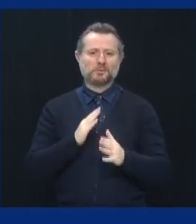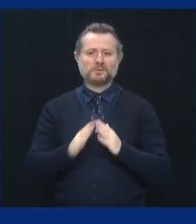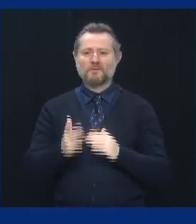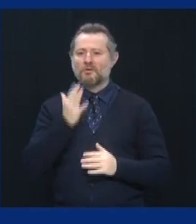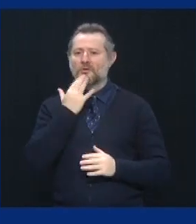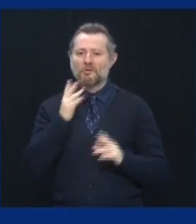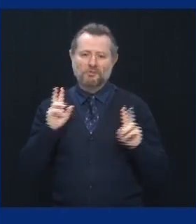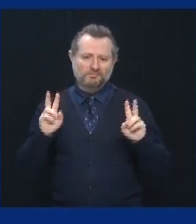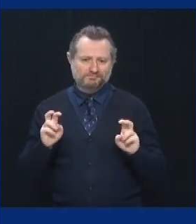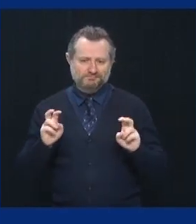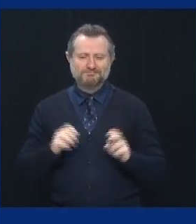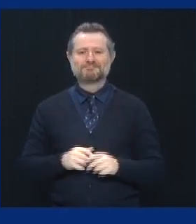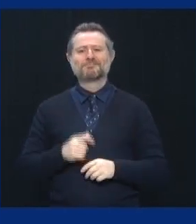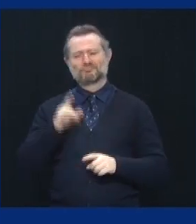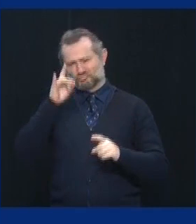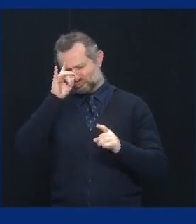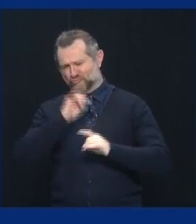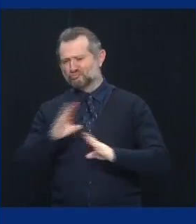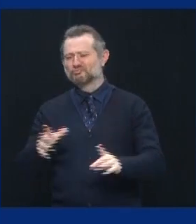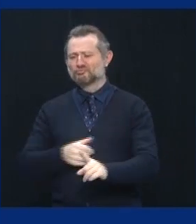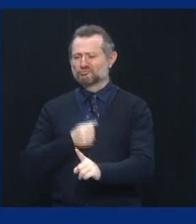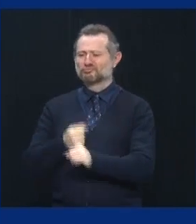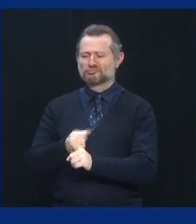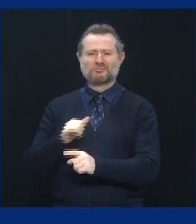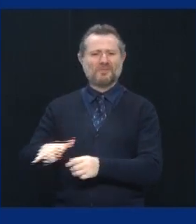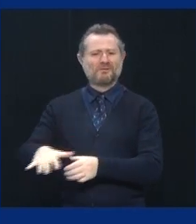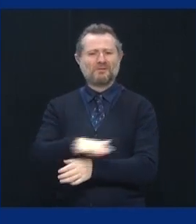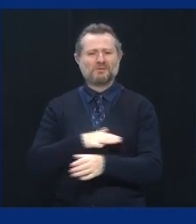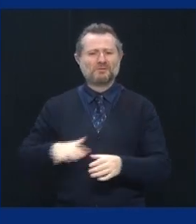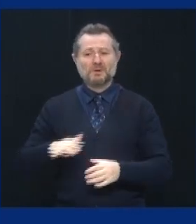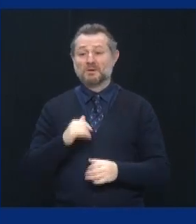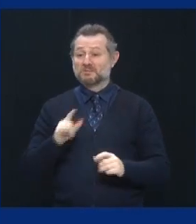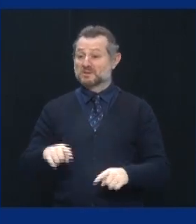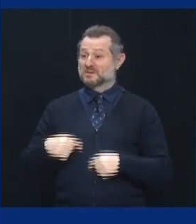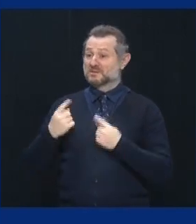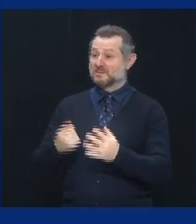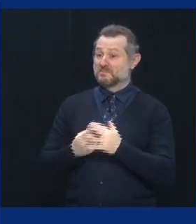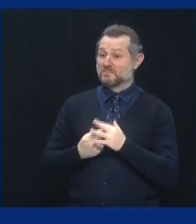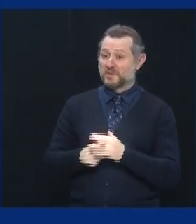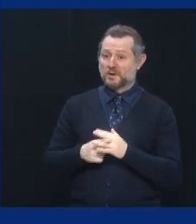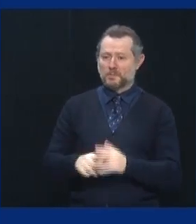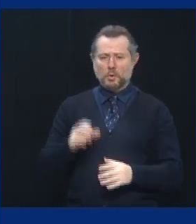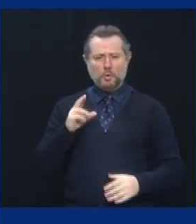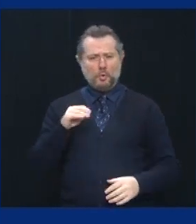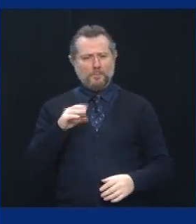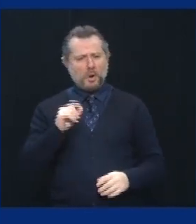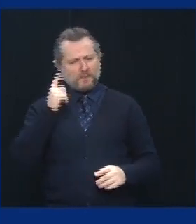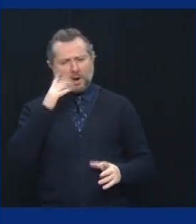I'VE BEEN ESPECIALLY GRATEFUL FOR HIS FOCUS ON COMMUNITIES OF COLOR, WHICH HAS BEEN HIT THE HARDEST.